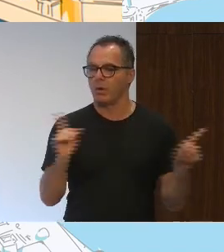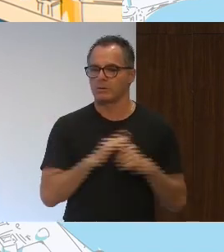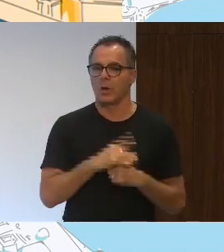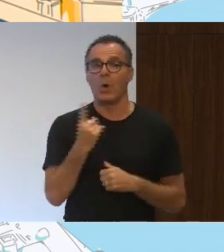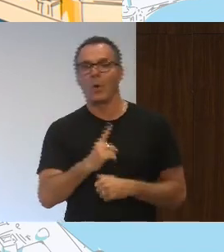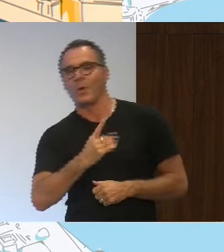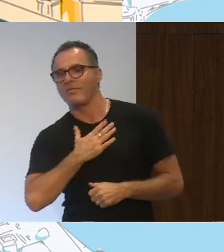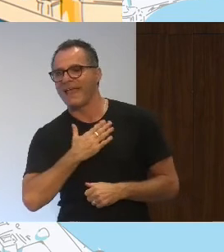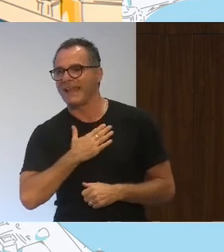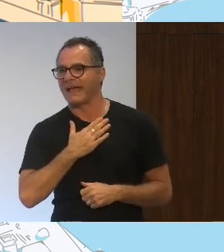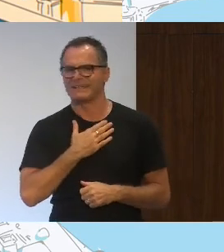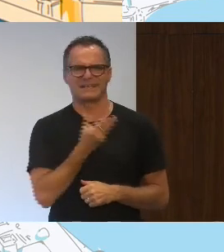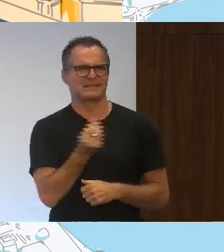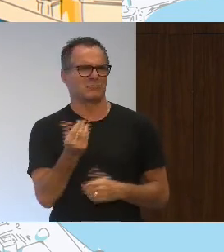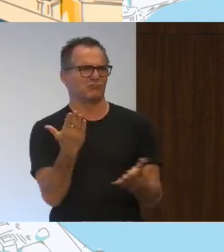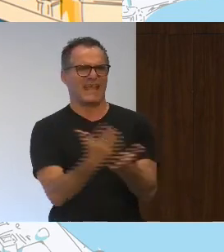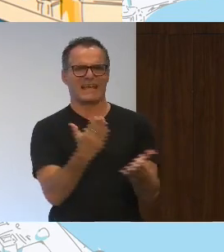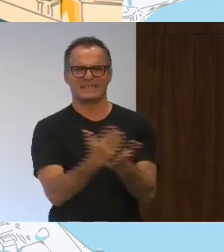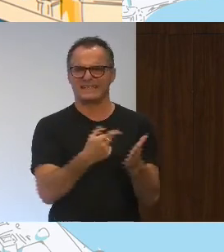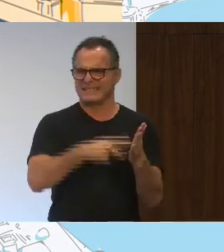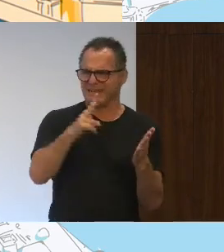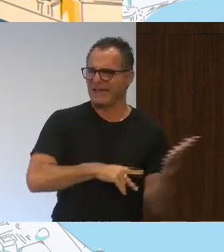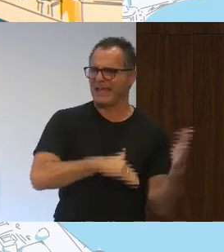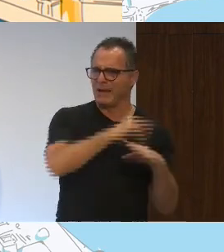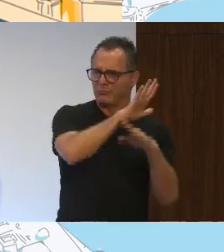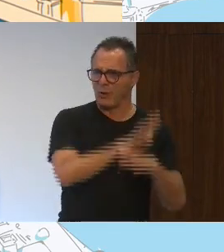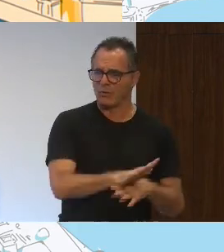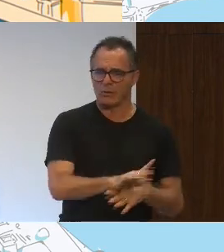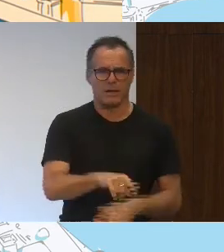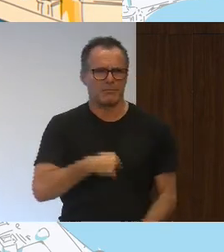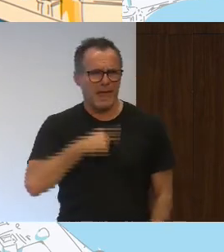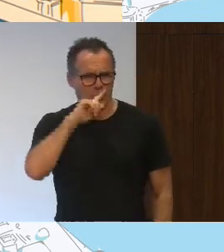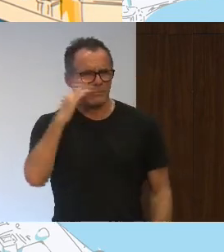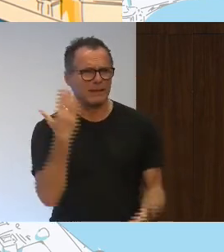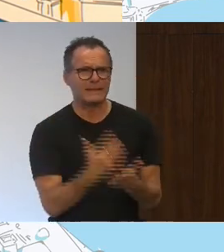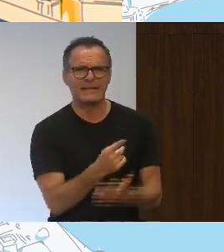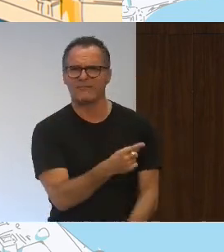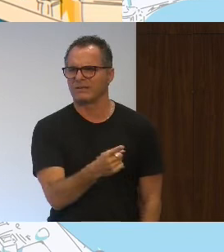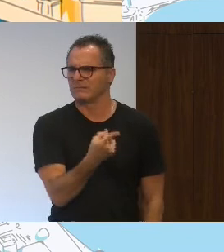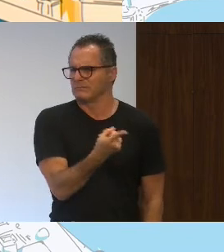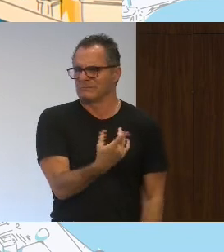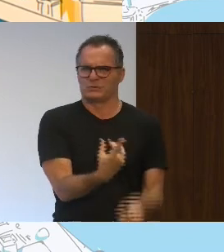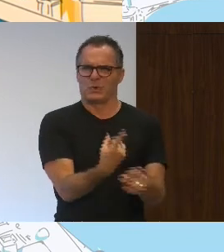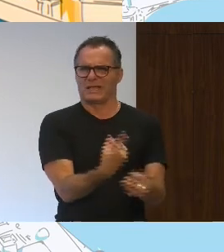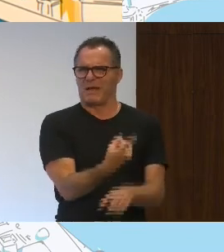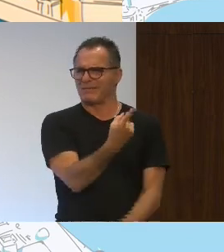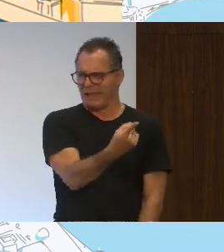in some reality television show. It was just unbelievable to me that that that would be something politicians would want to talk about.